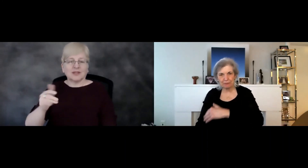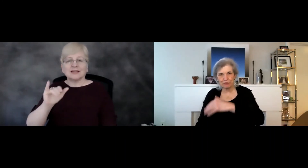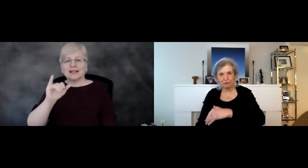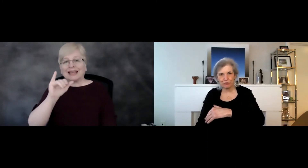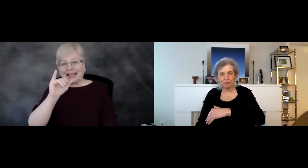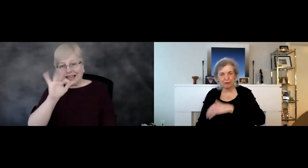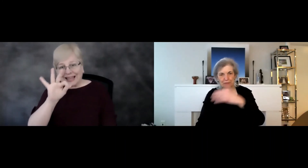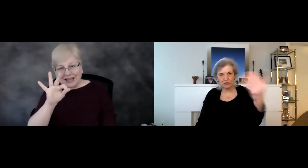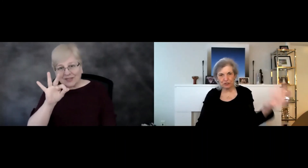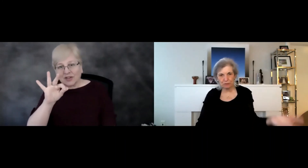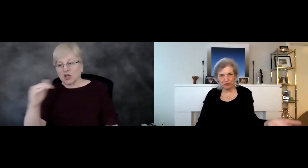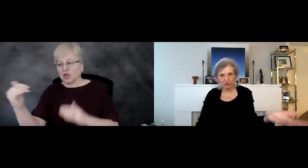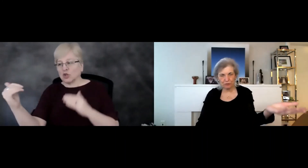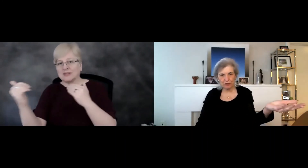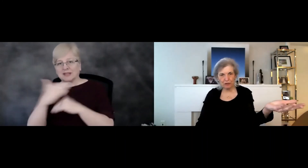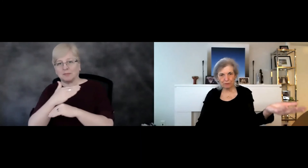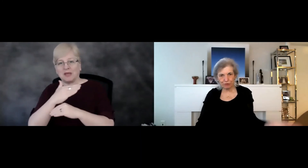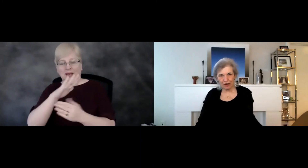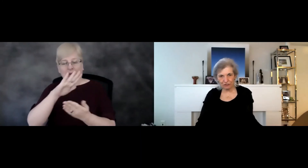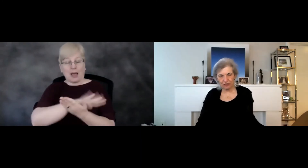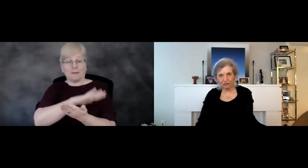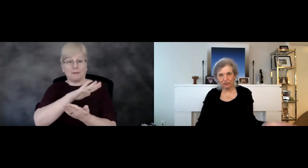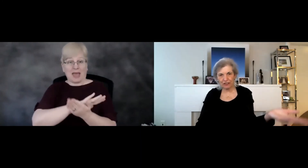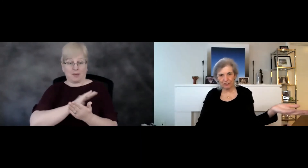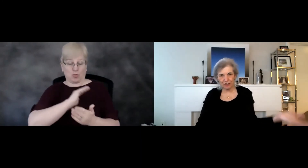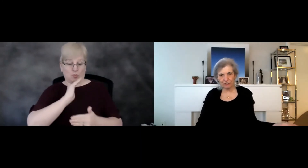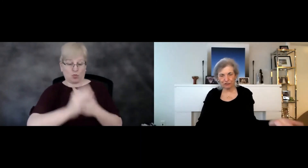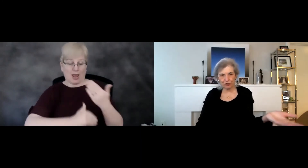through the paper submission process, and thus, those